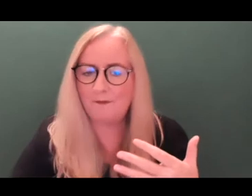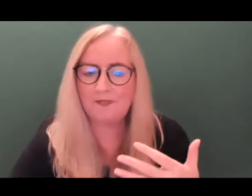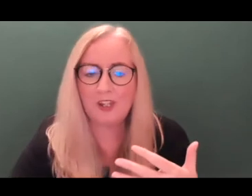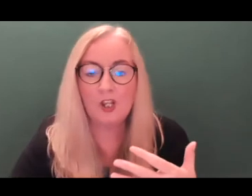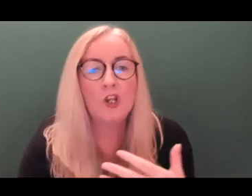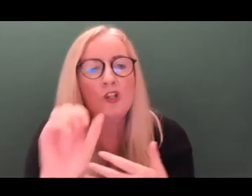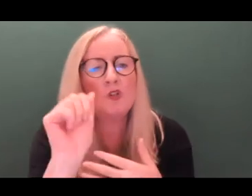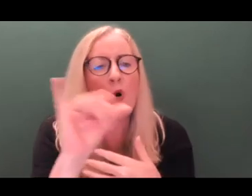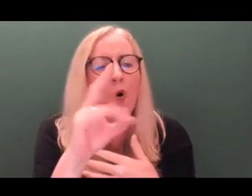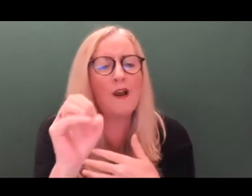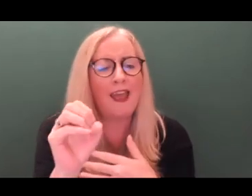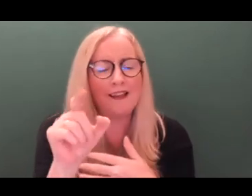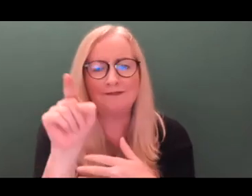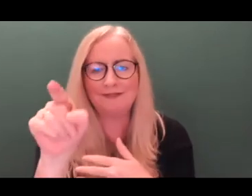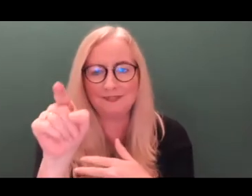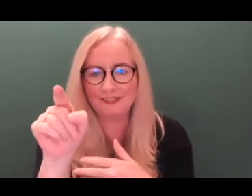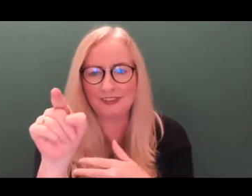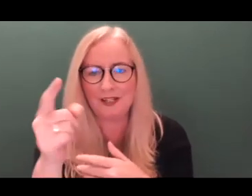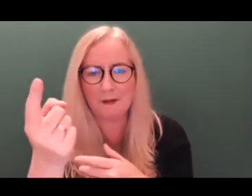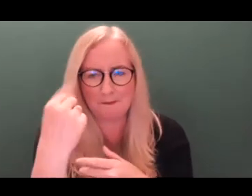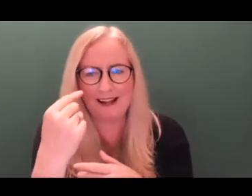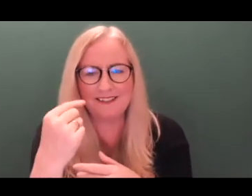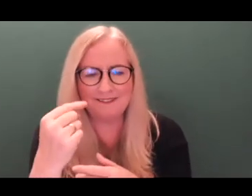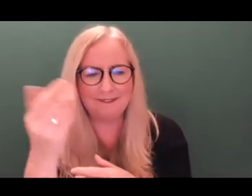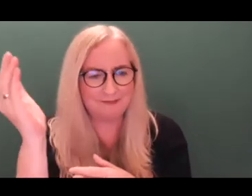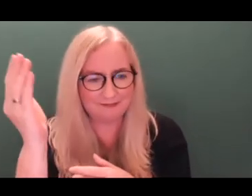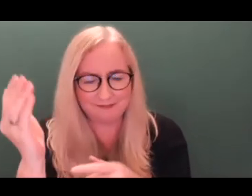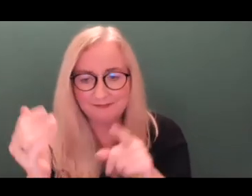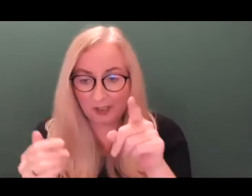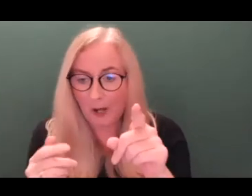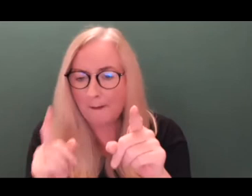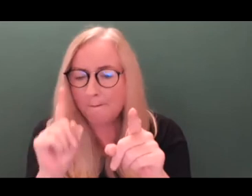one I am going to ask each of you before just asking general questions,